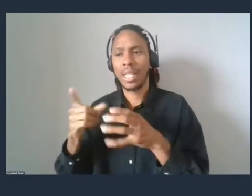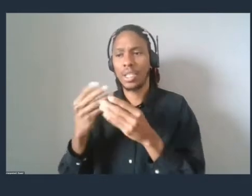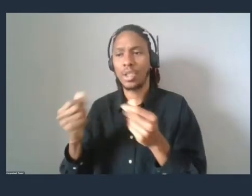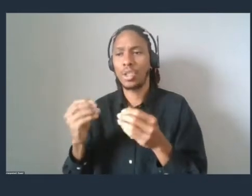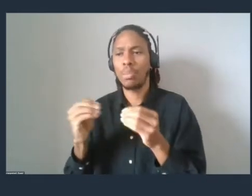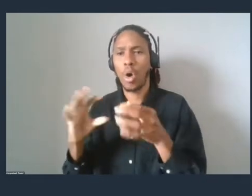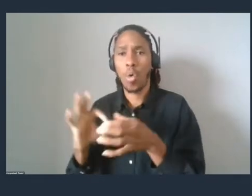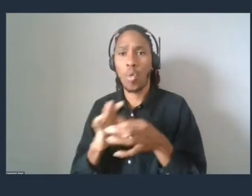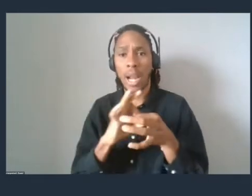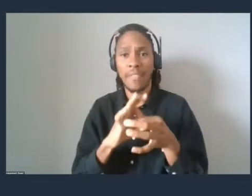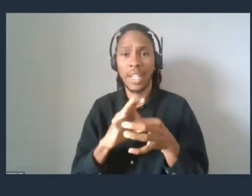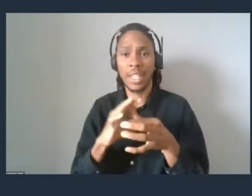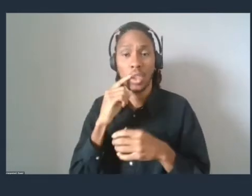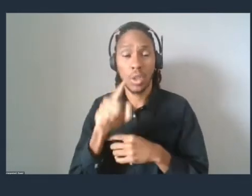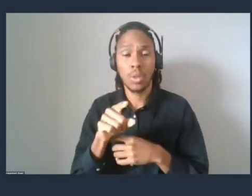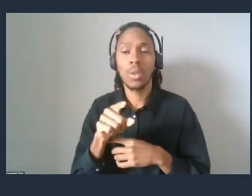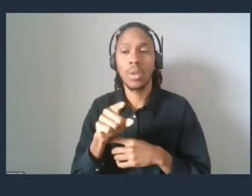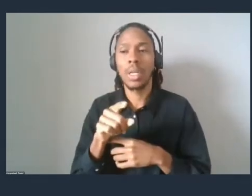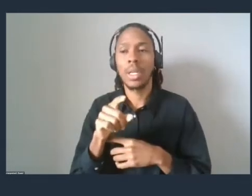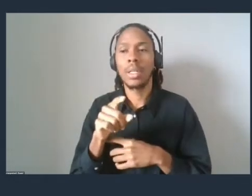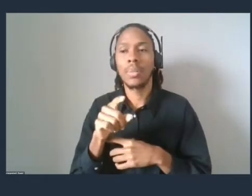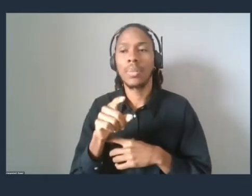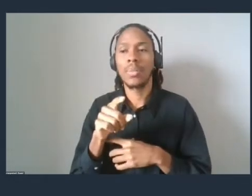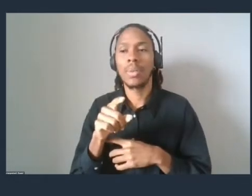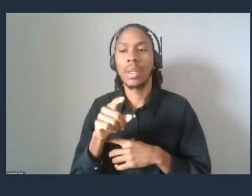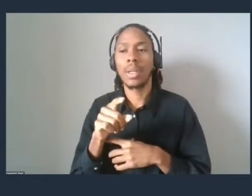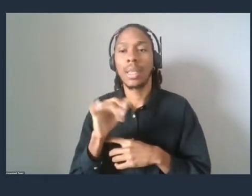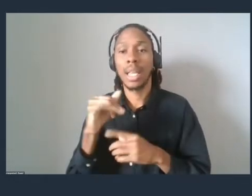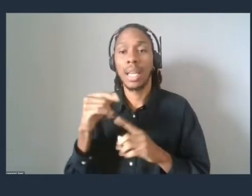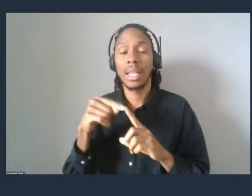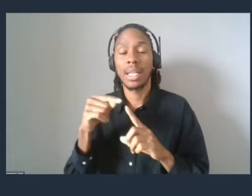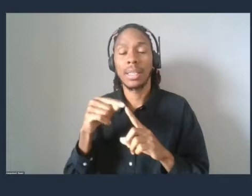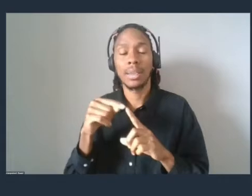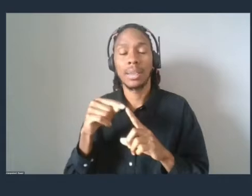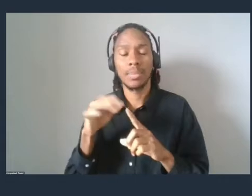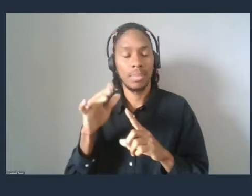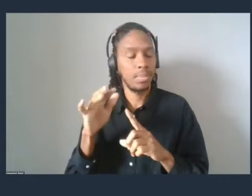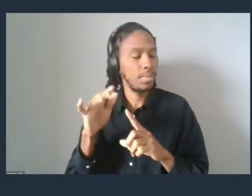are really those that involve single storage of data,